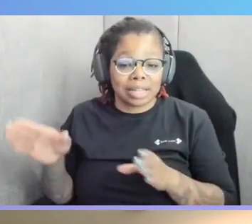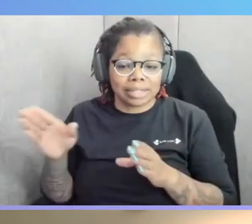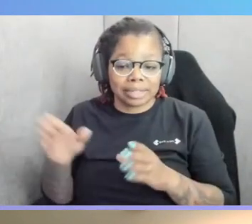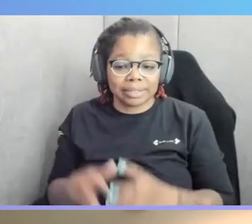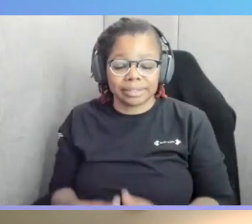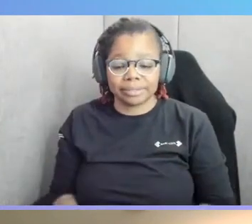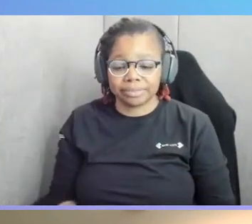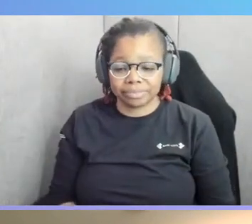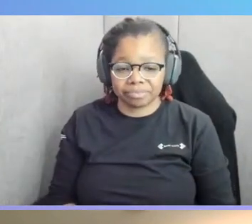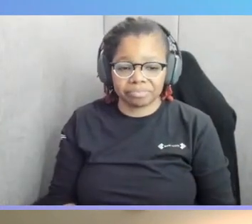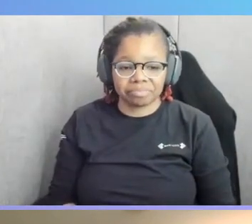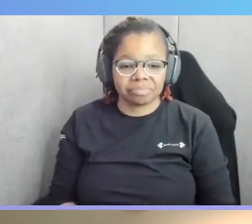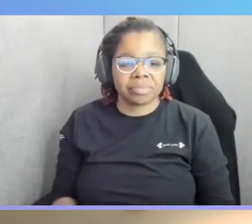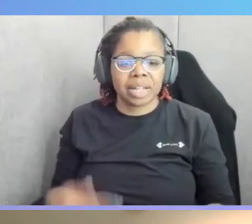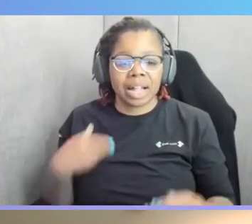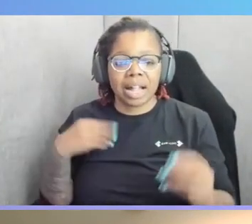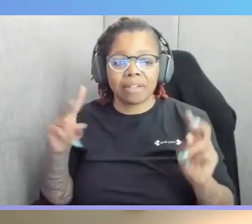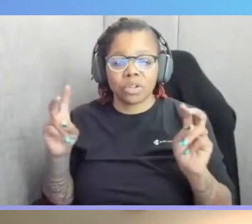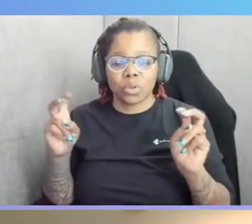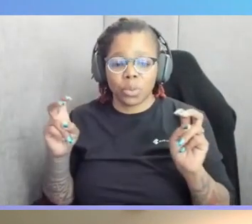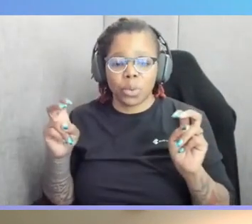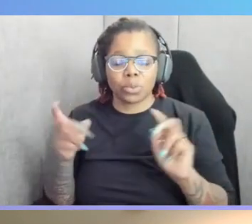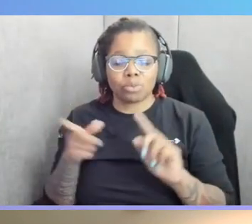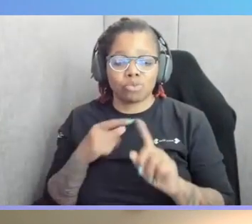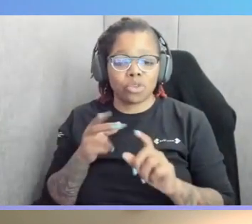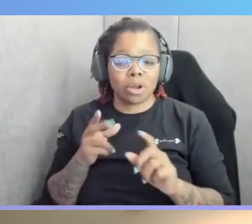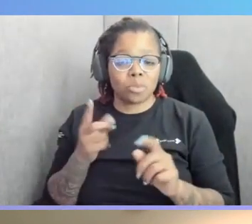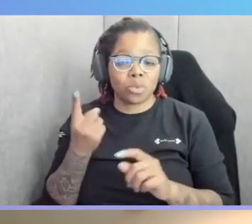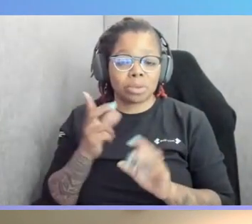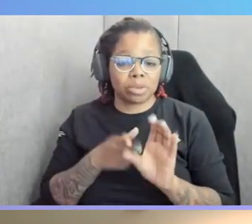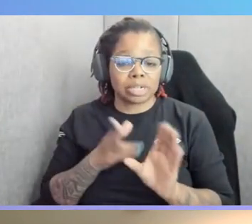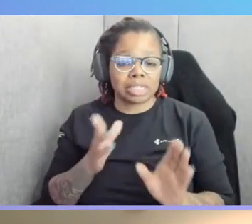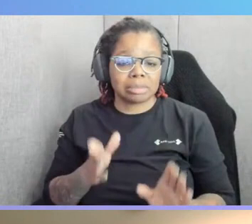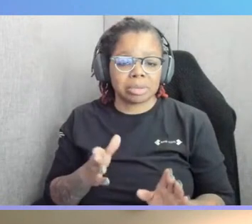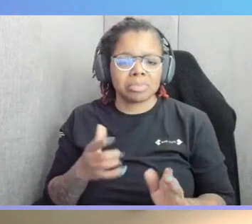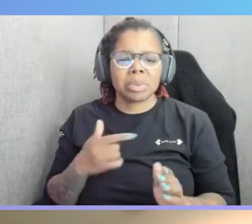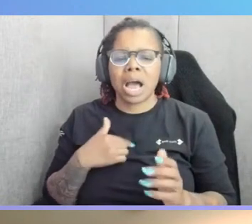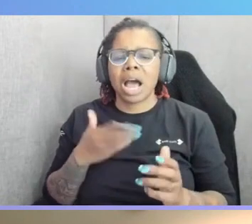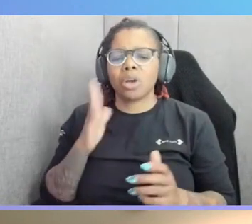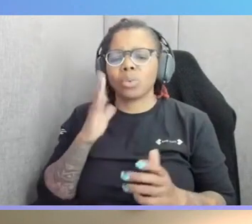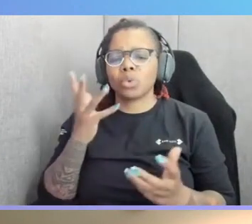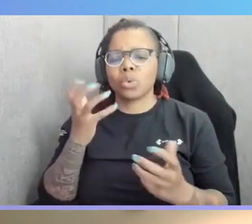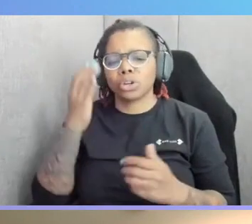here from a participant I'd want to know quote, I'd want to know